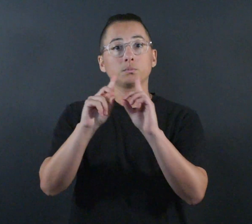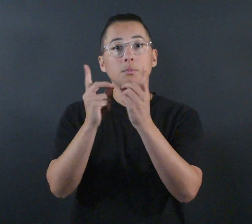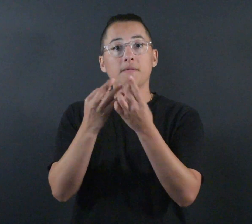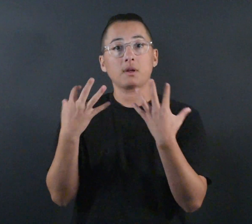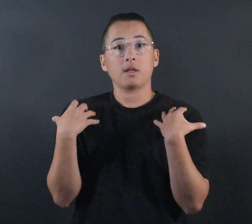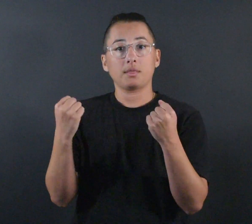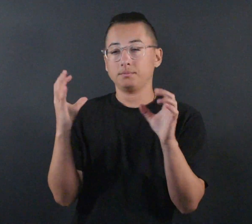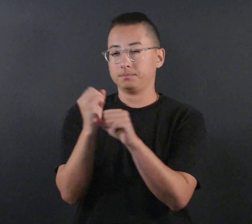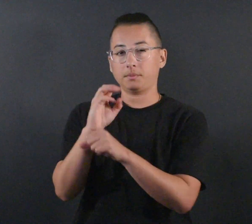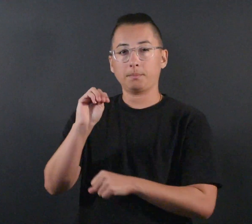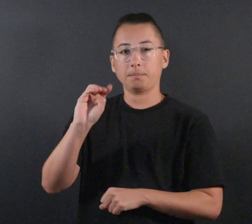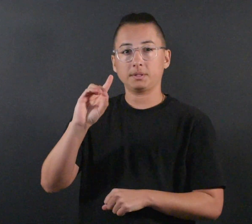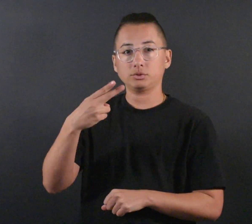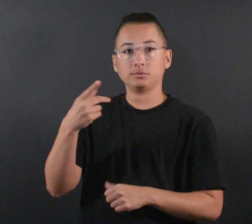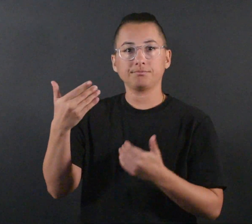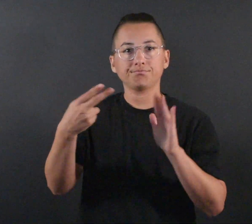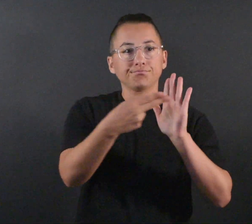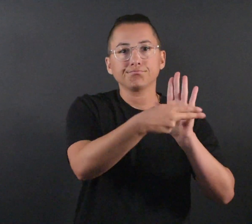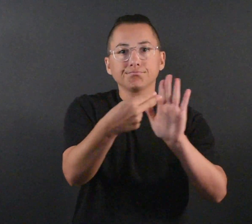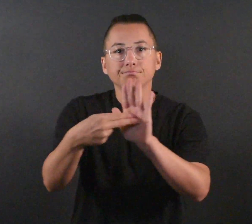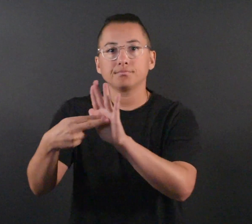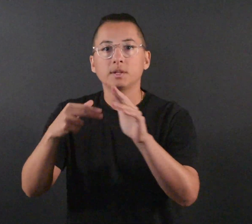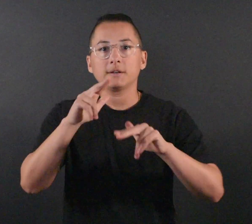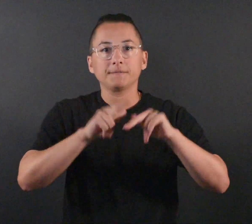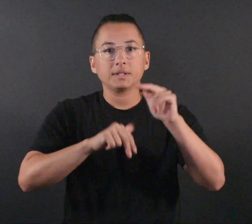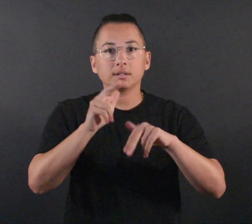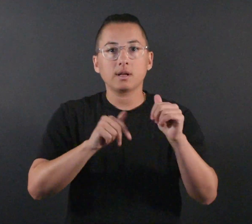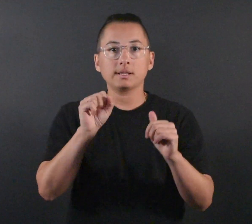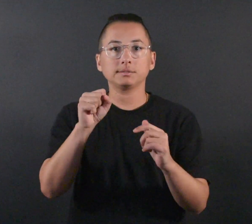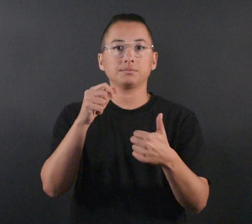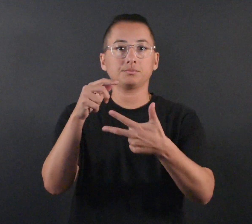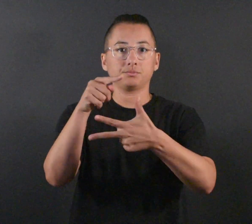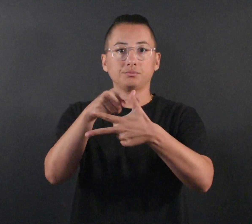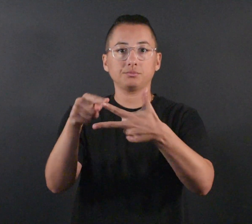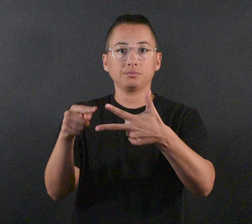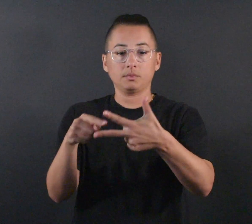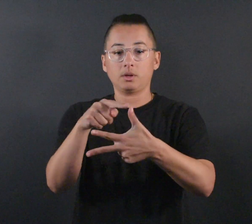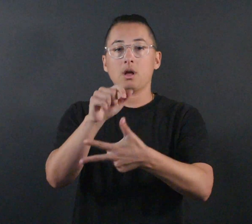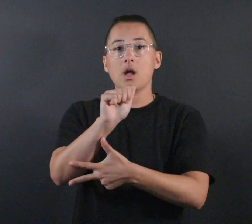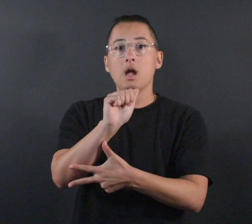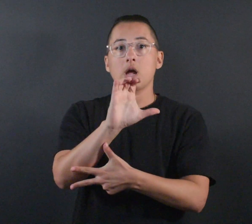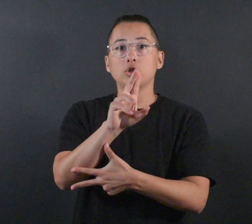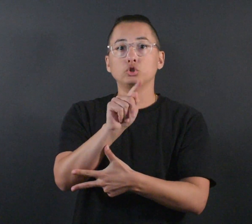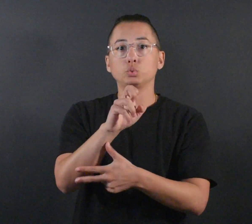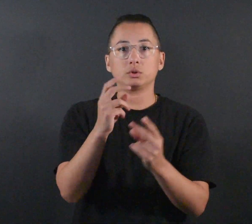The Minnesota Department of Health (MDH) designates facilities as Acute Stroke Ready Hospitals,